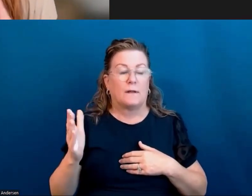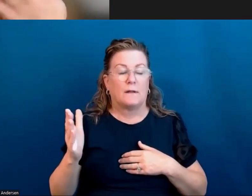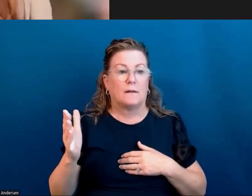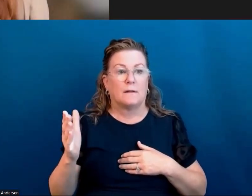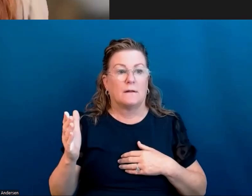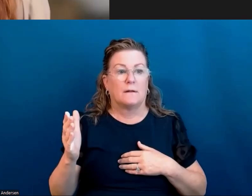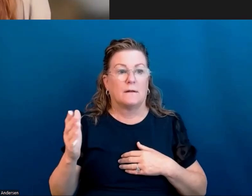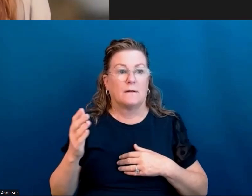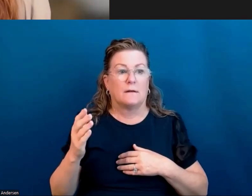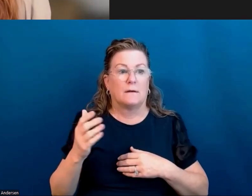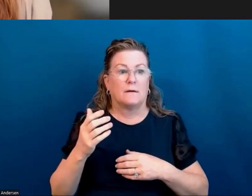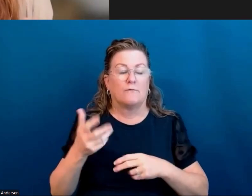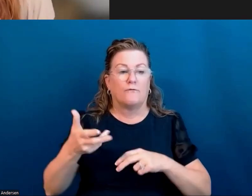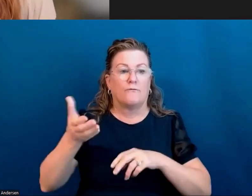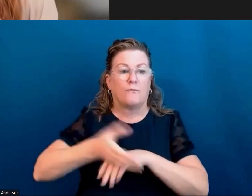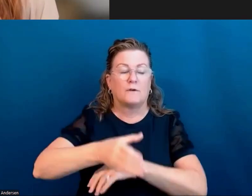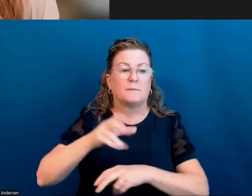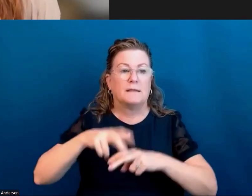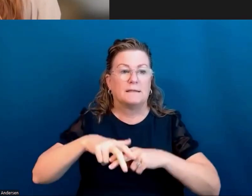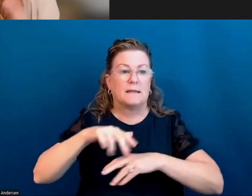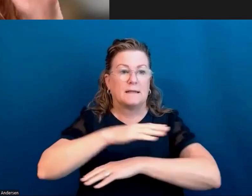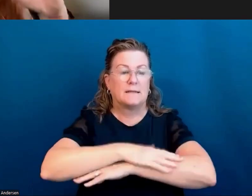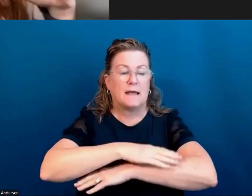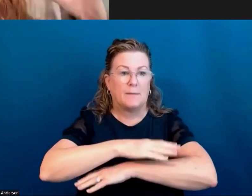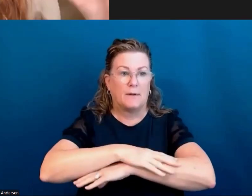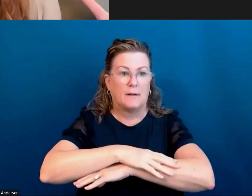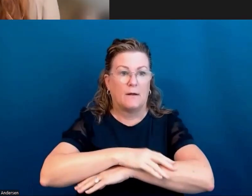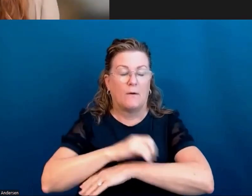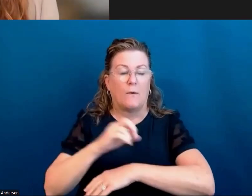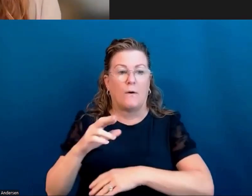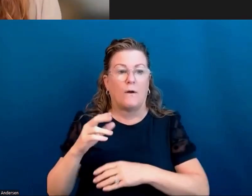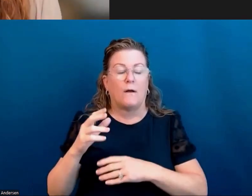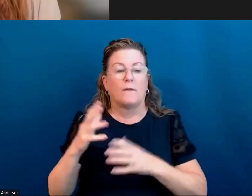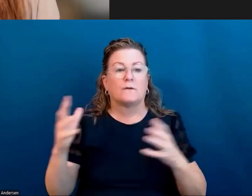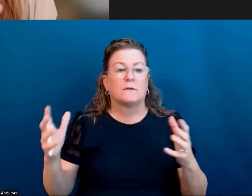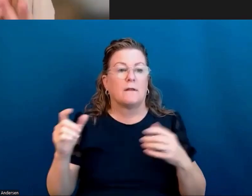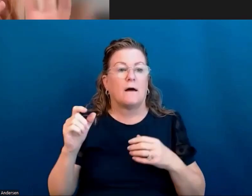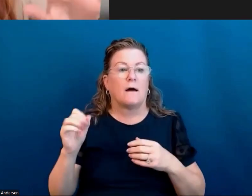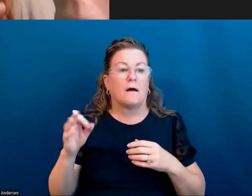make me sit at the table, or there's a lot of noise and